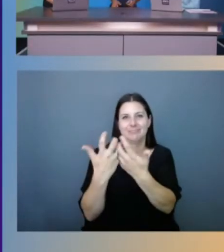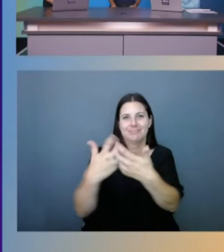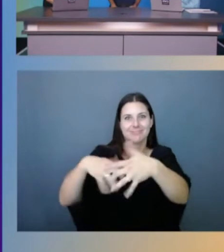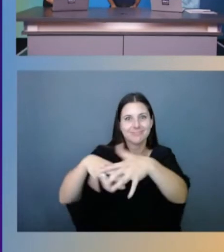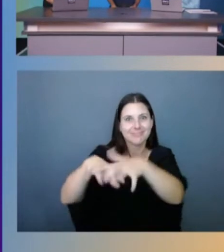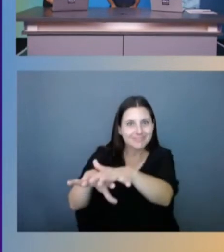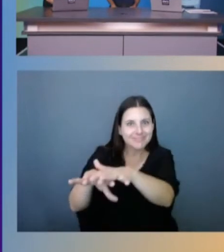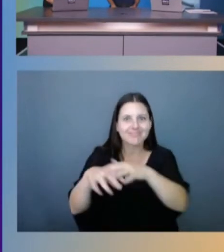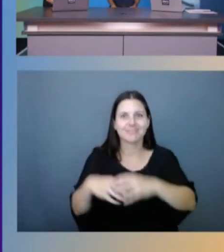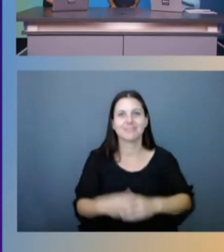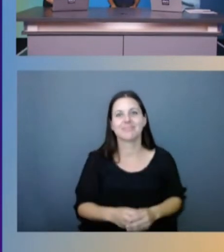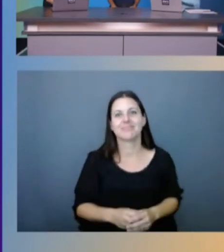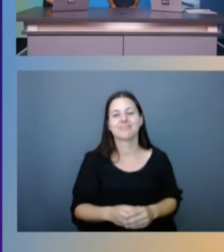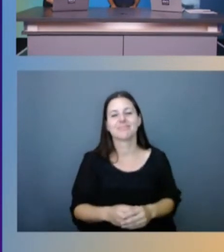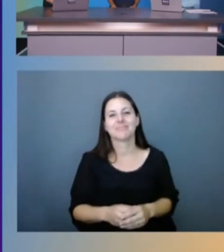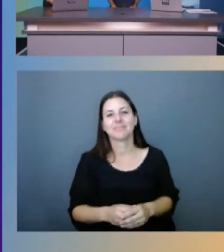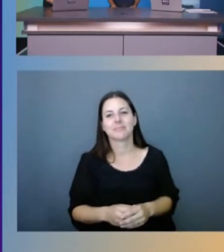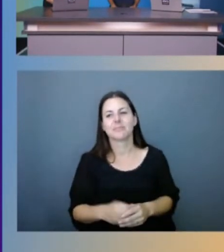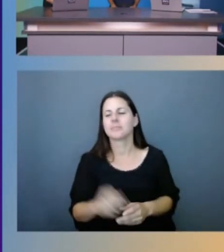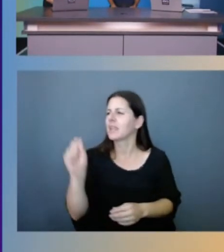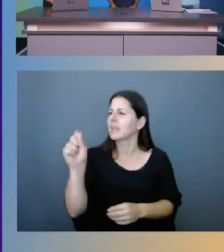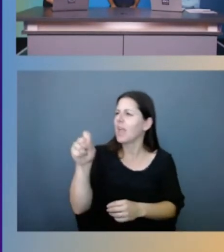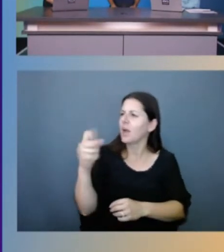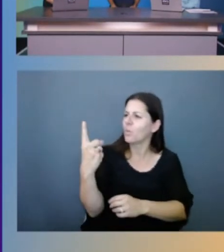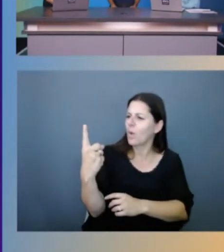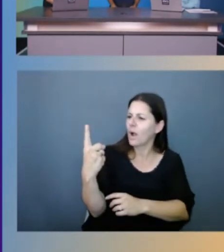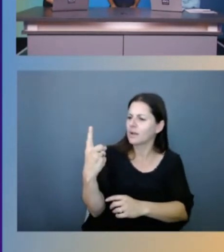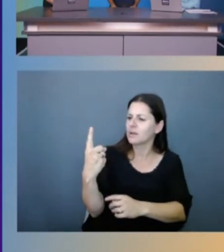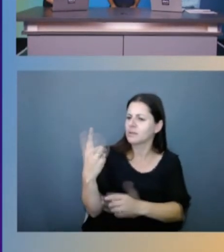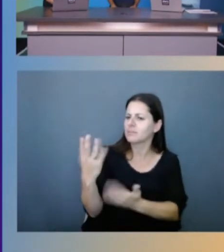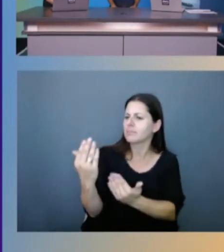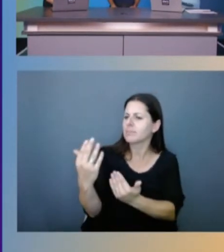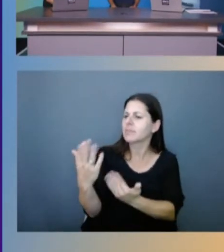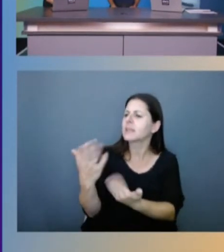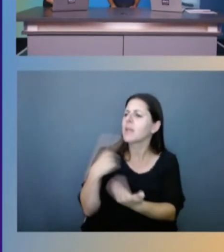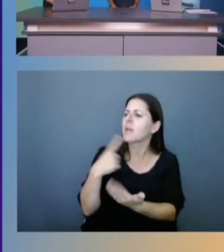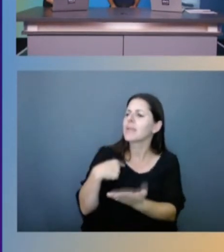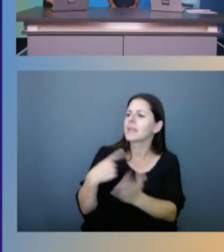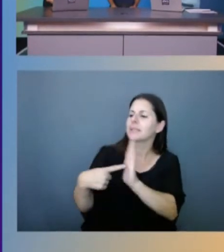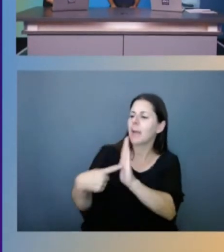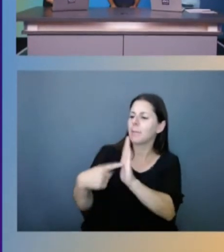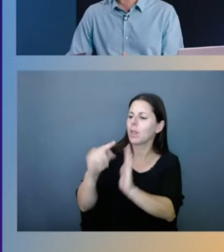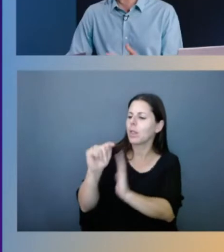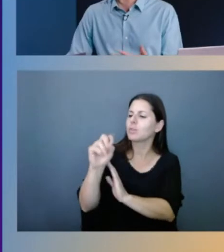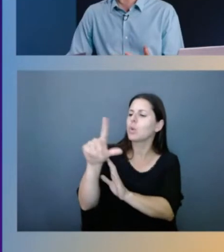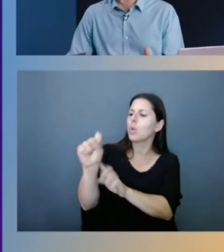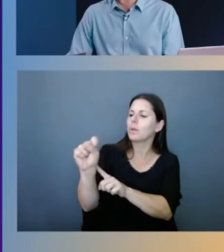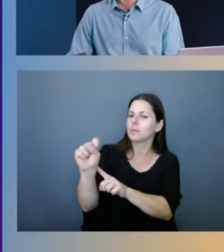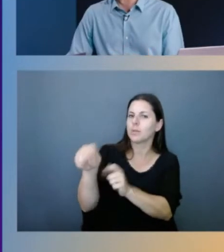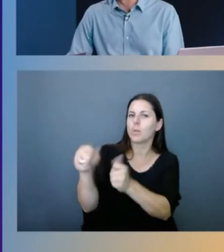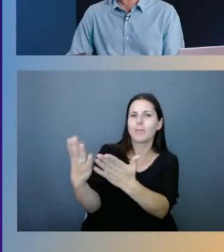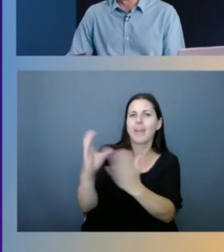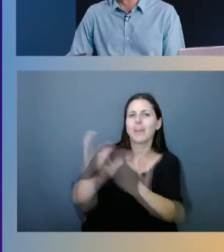So one of the things, maybe you could give us some examples of some tools that we're giving to customers to empower them to understand